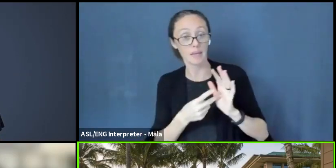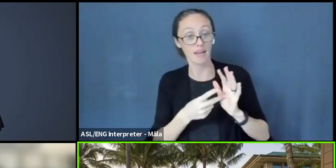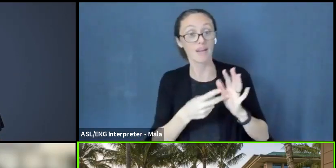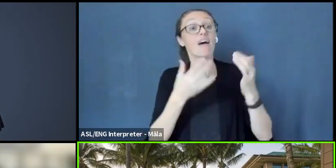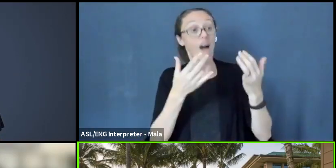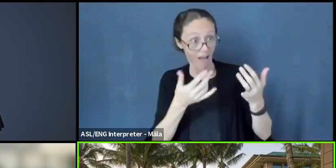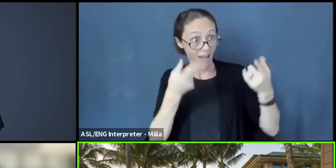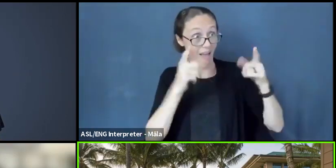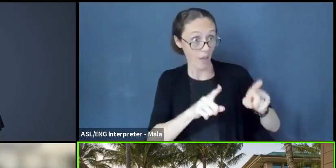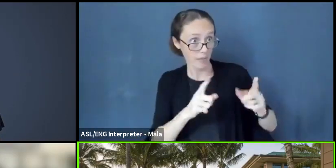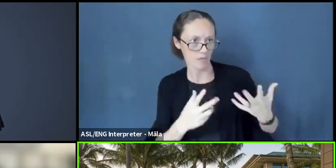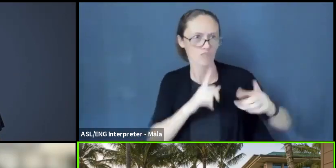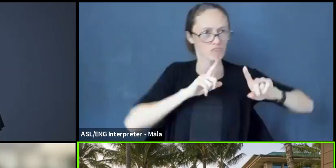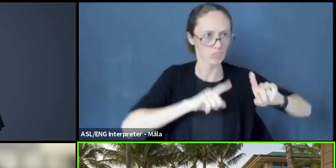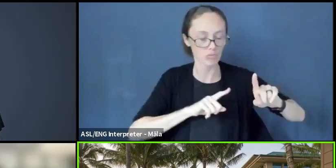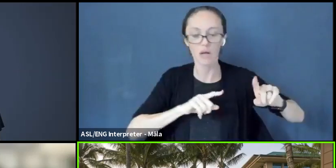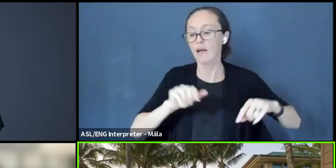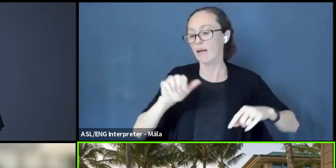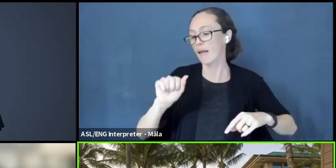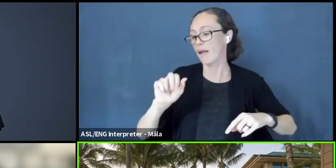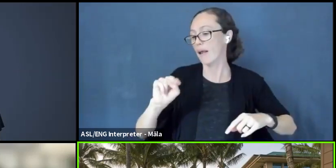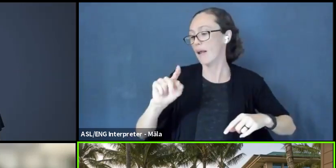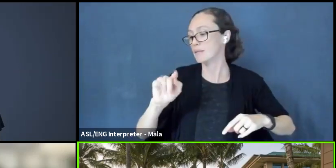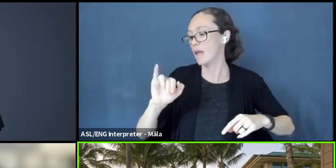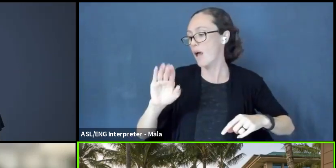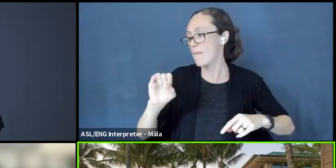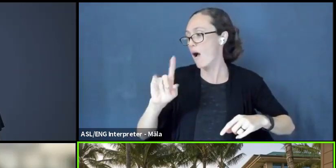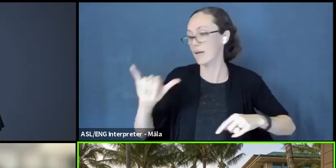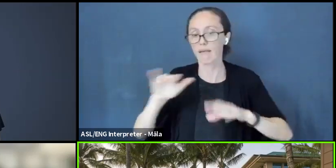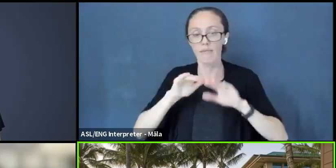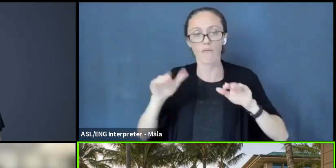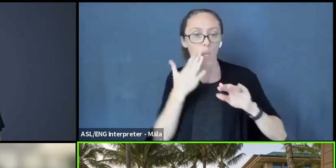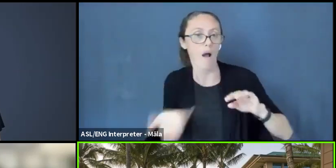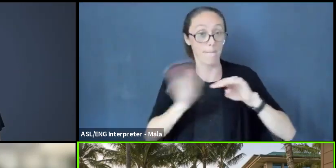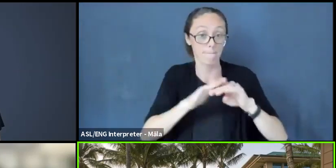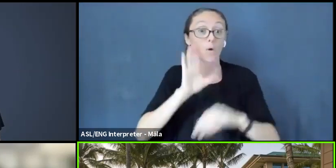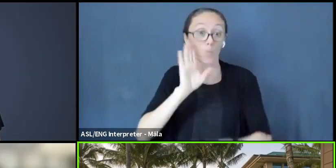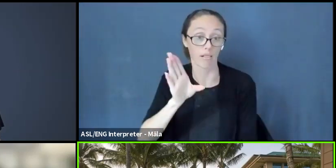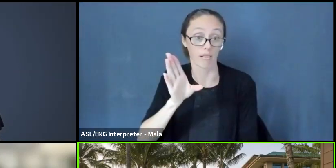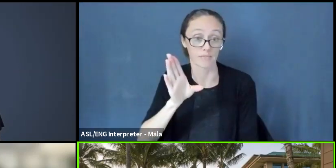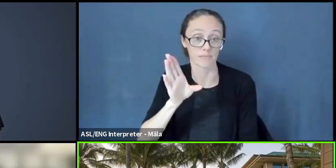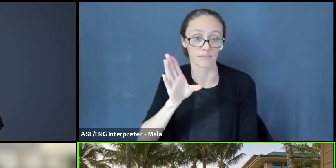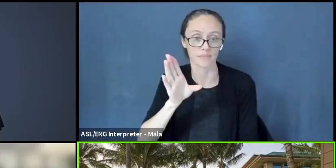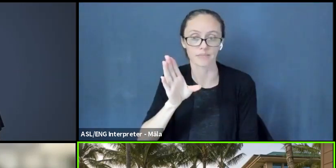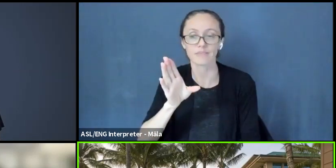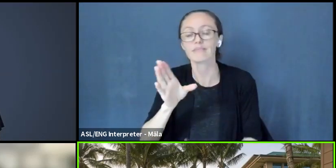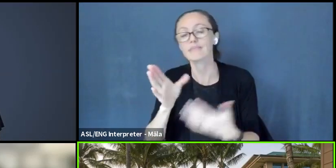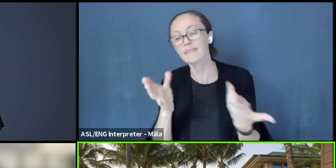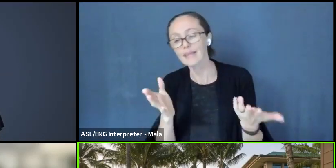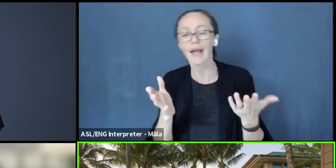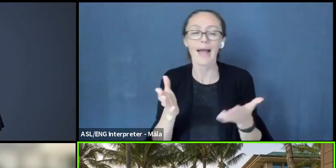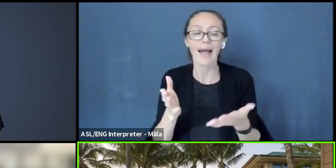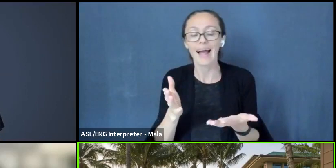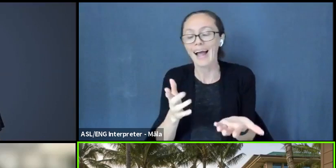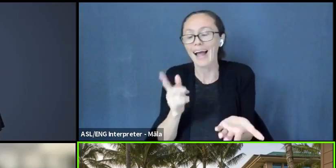The caution and why I think some of the not really confusion.